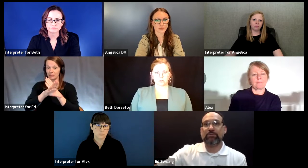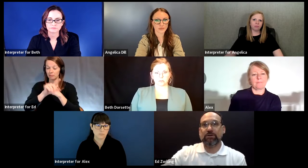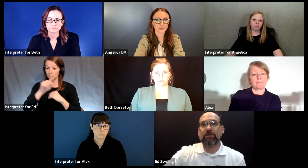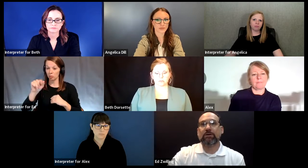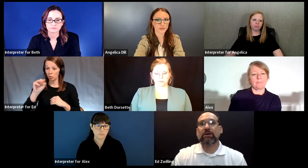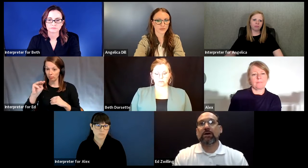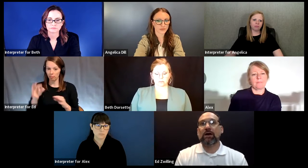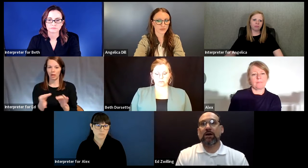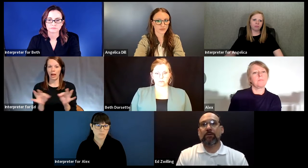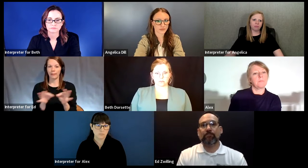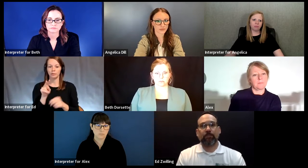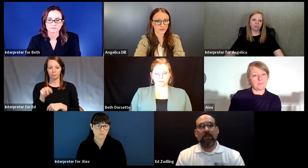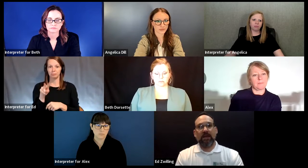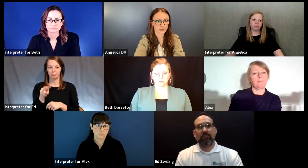it can be captioned.